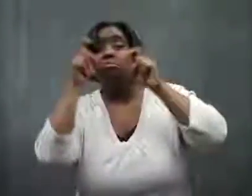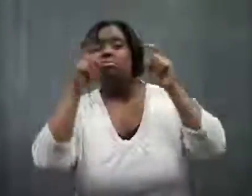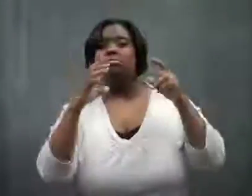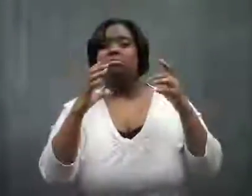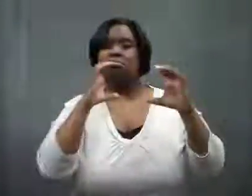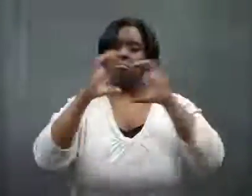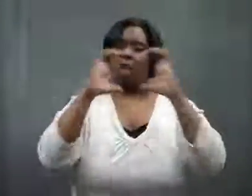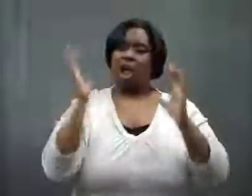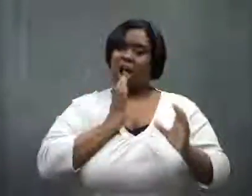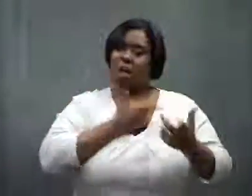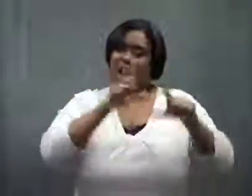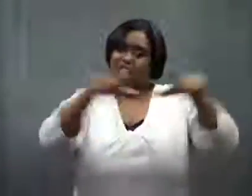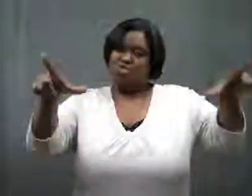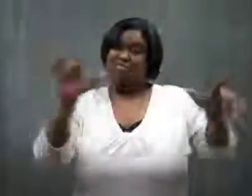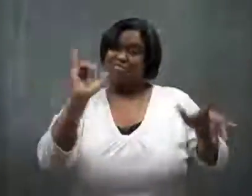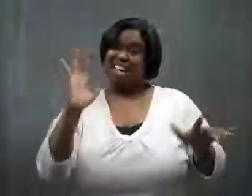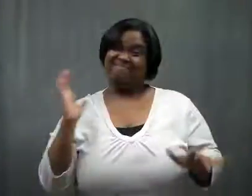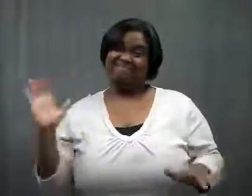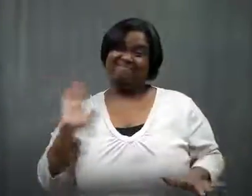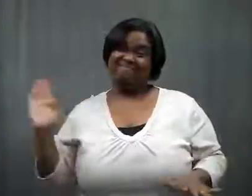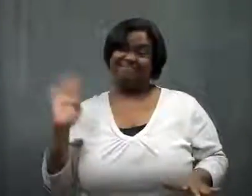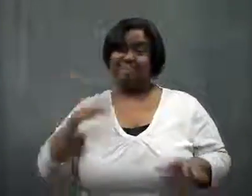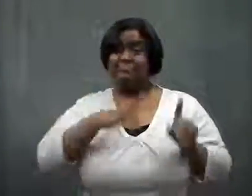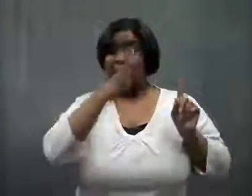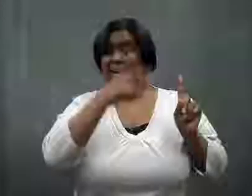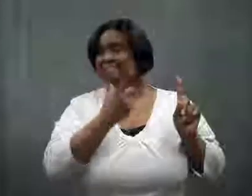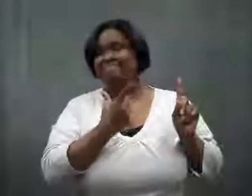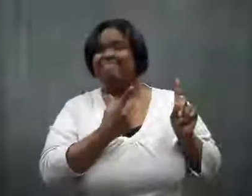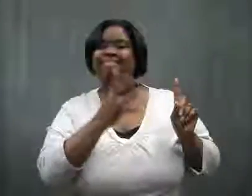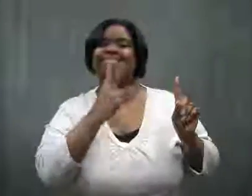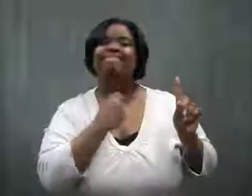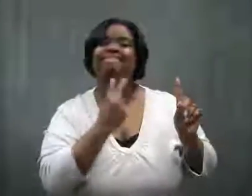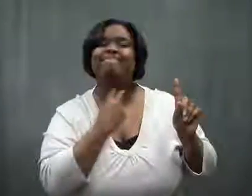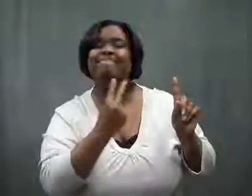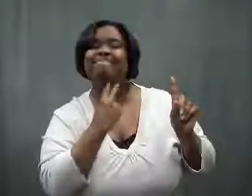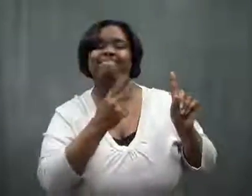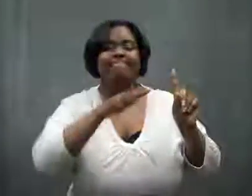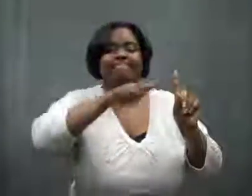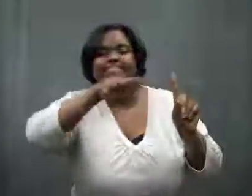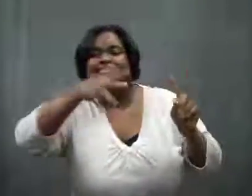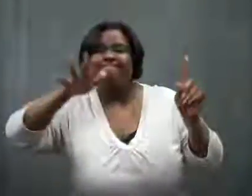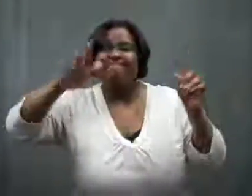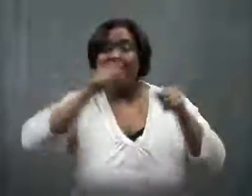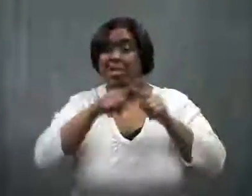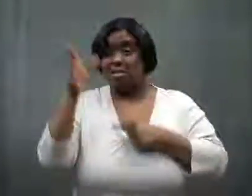But between us, expressions were our language. My mother would verbalize and fingerspell,